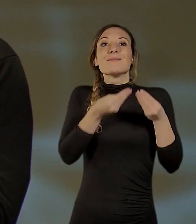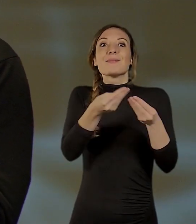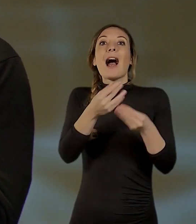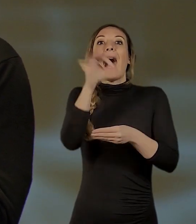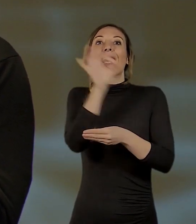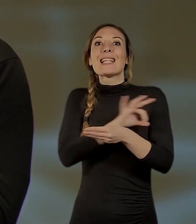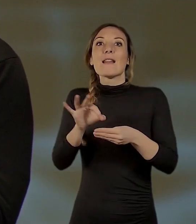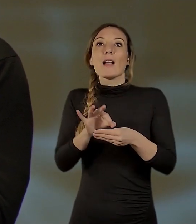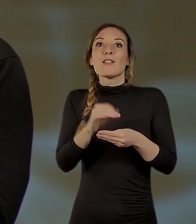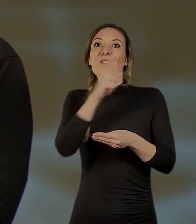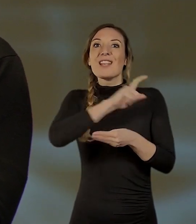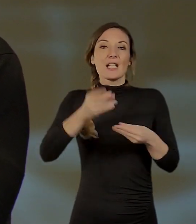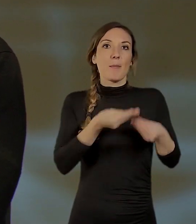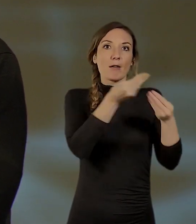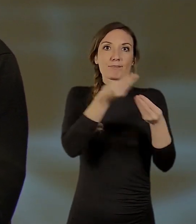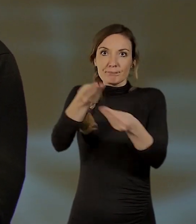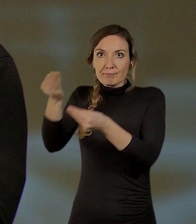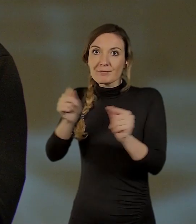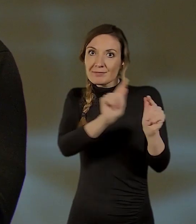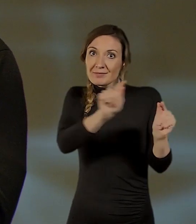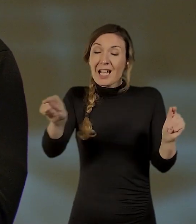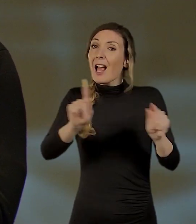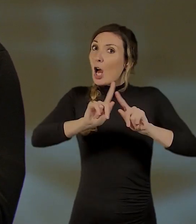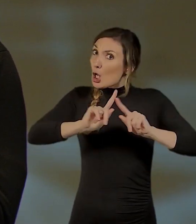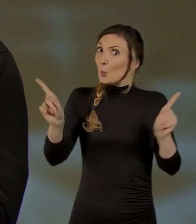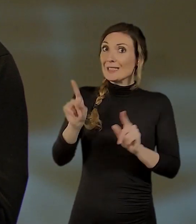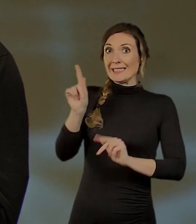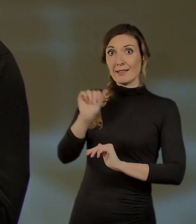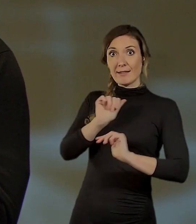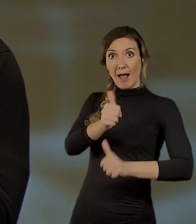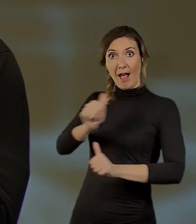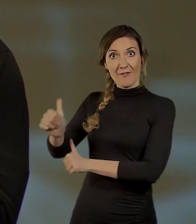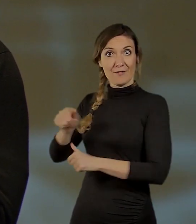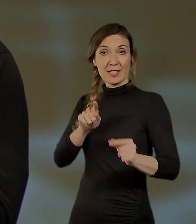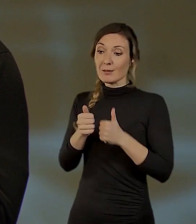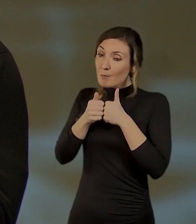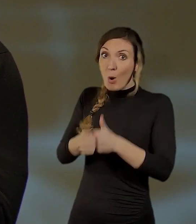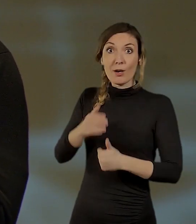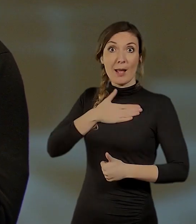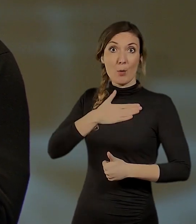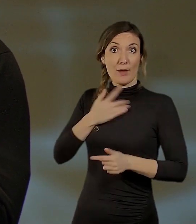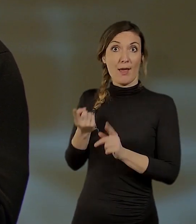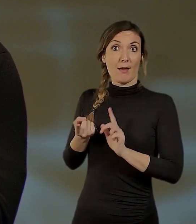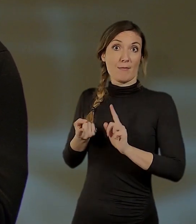for being one of those who listened well. And in the end, they listened and were able to fulfill